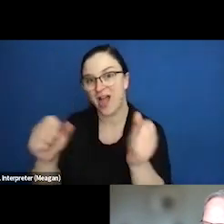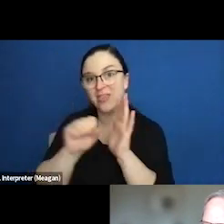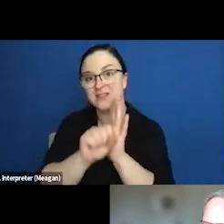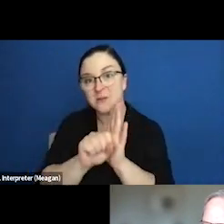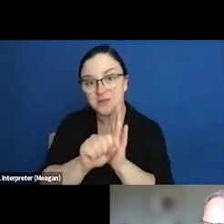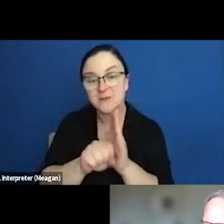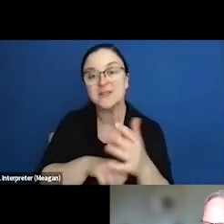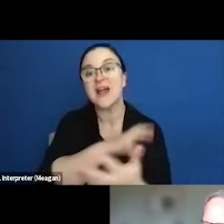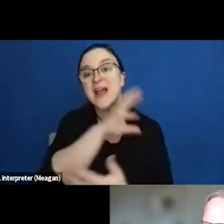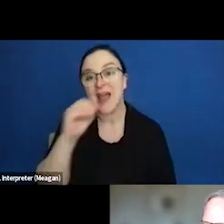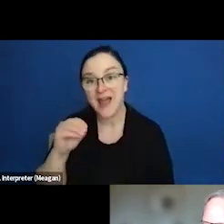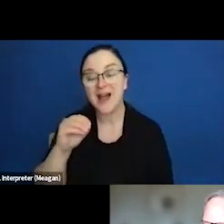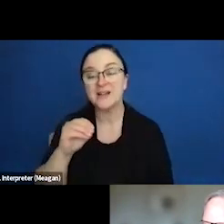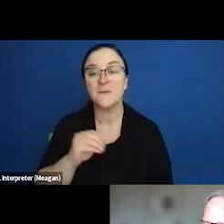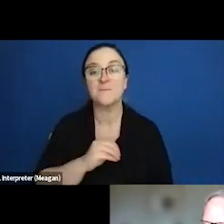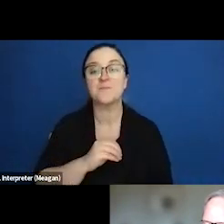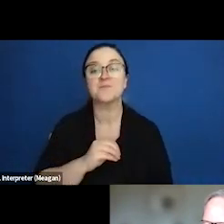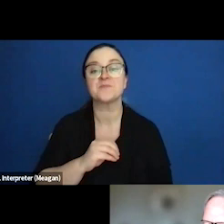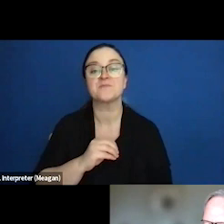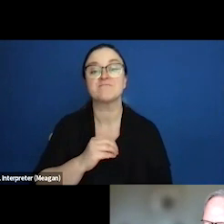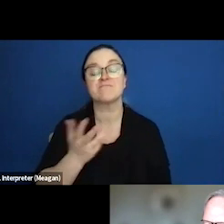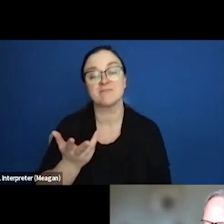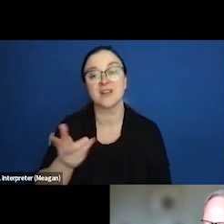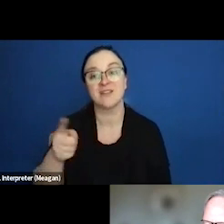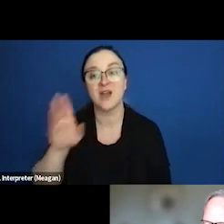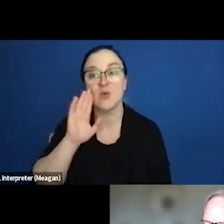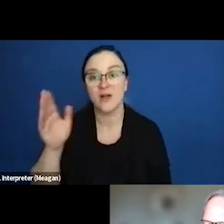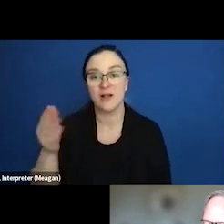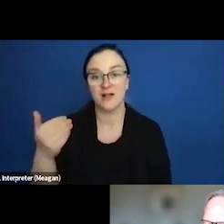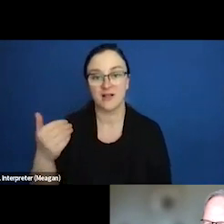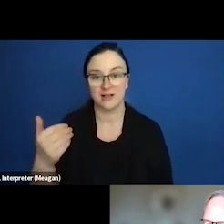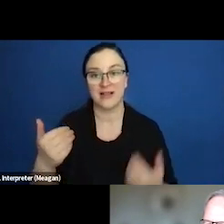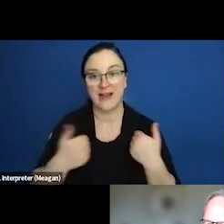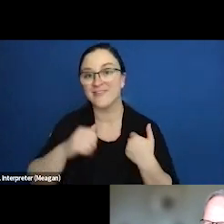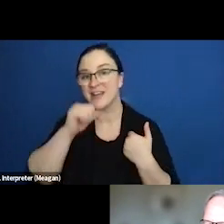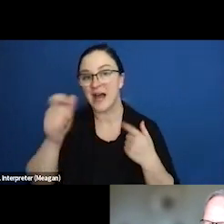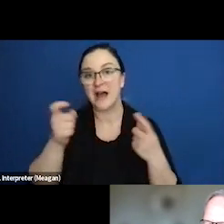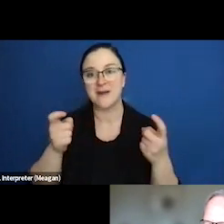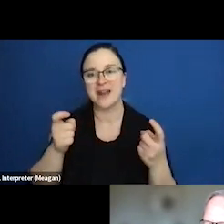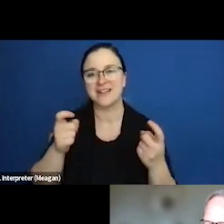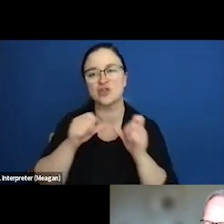and also, understandably, have unmanaged chronic health conditions.